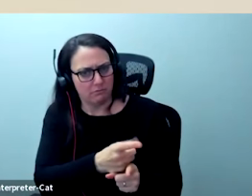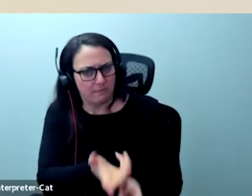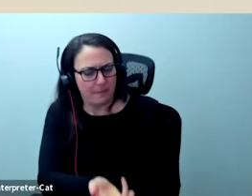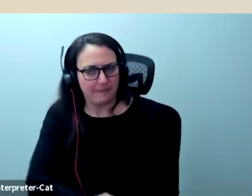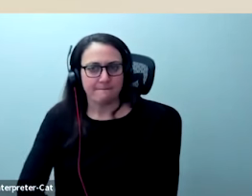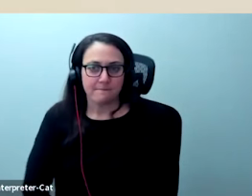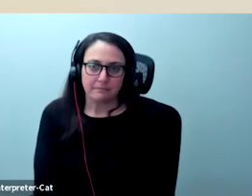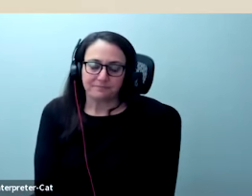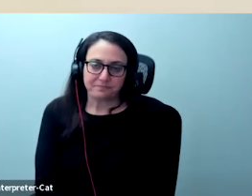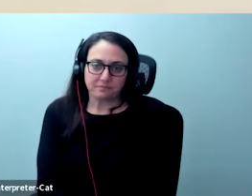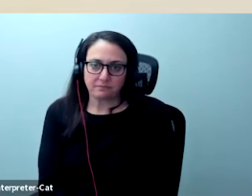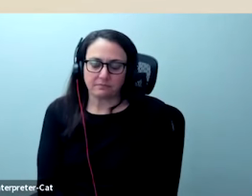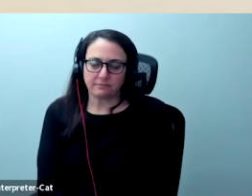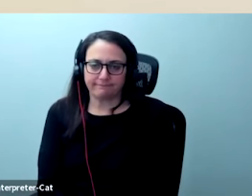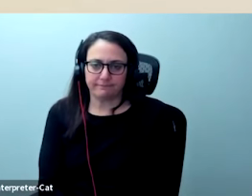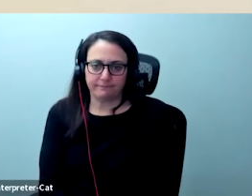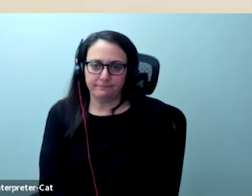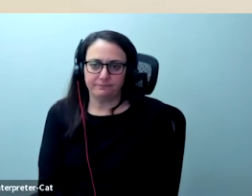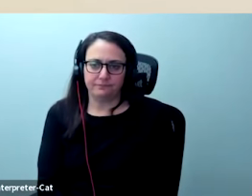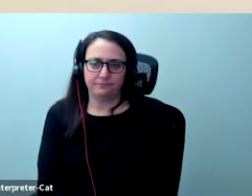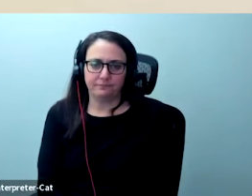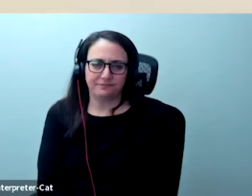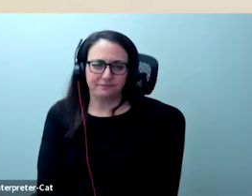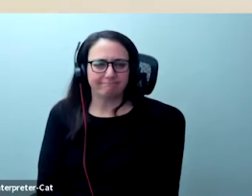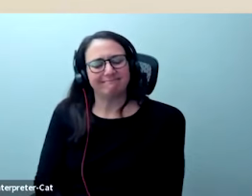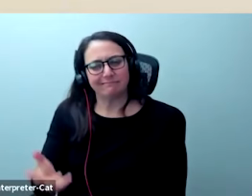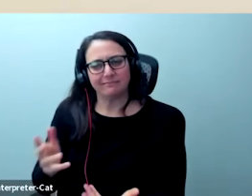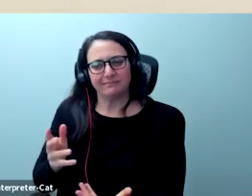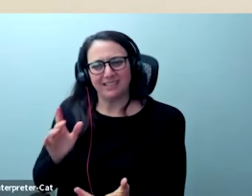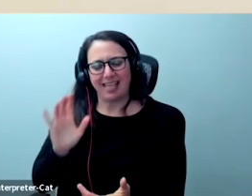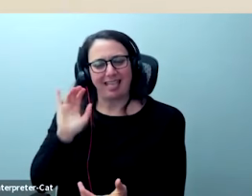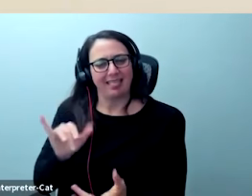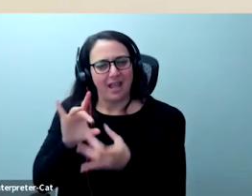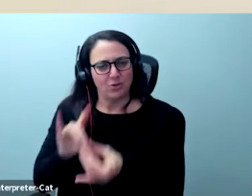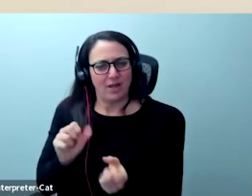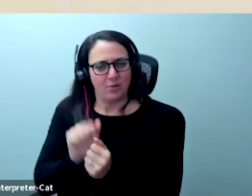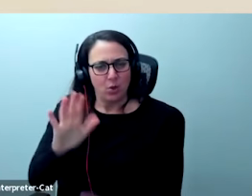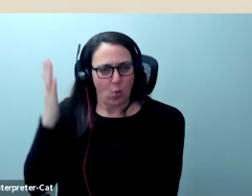So I think that's goes back to sort of your why and why you are creating the feature. So ultimately,